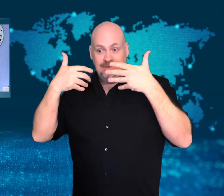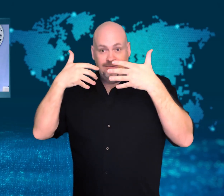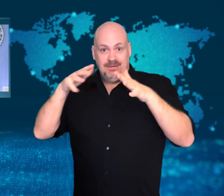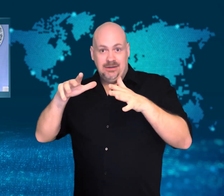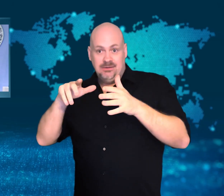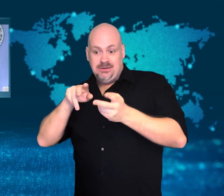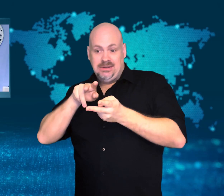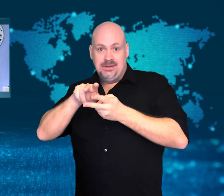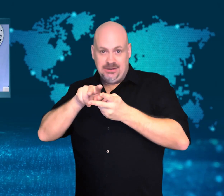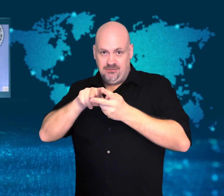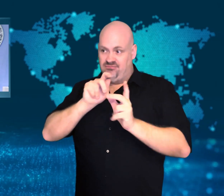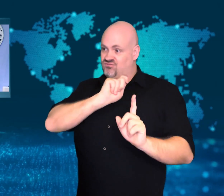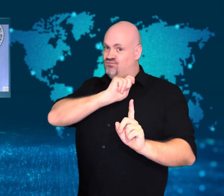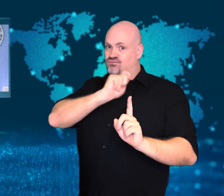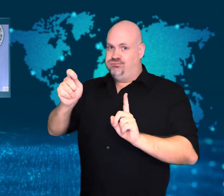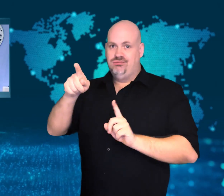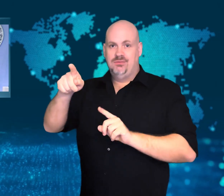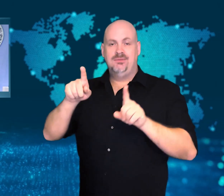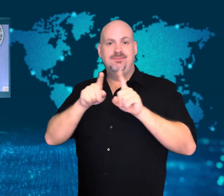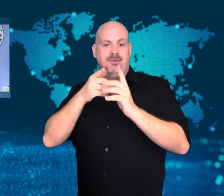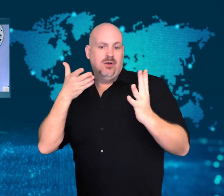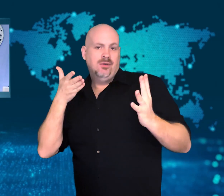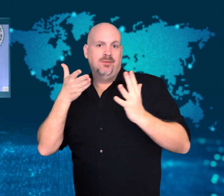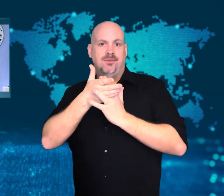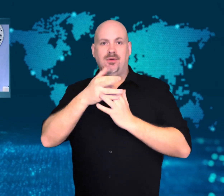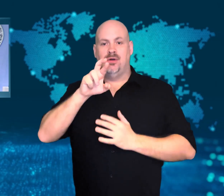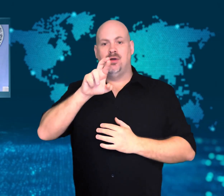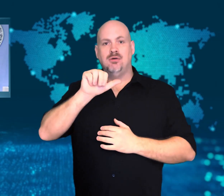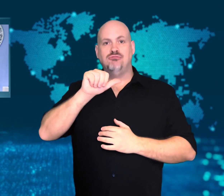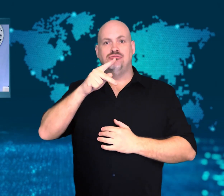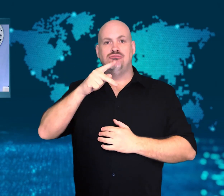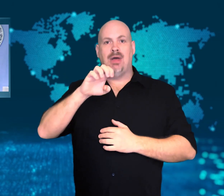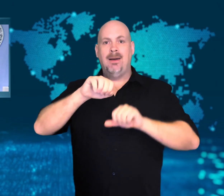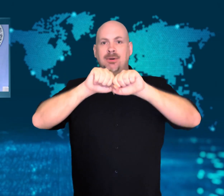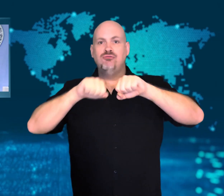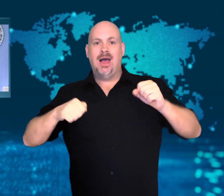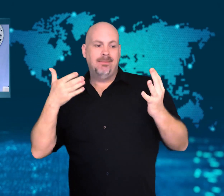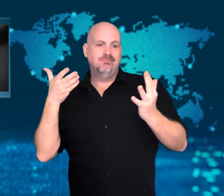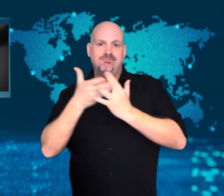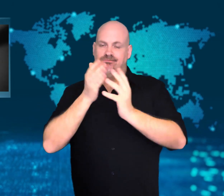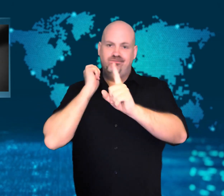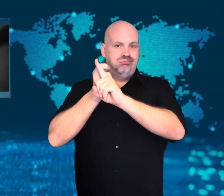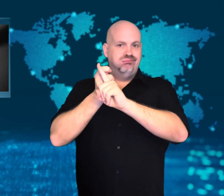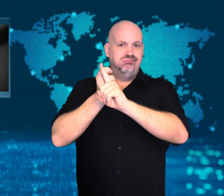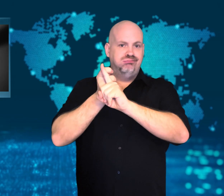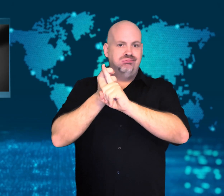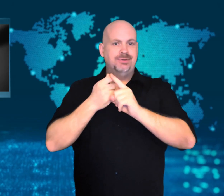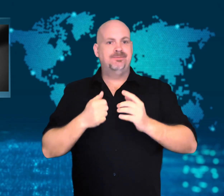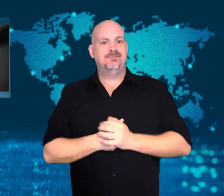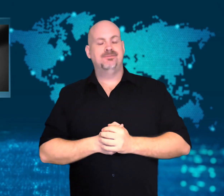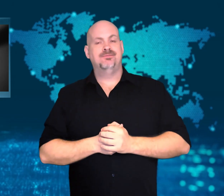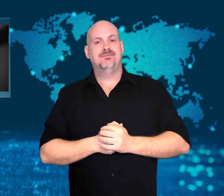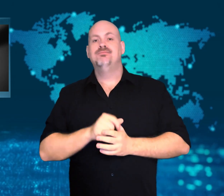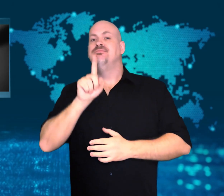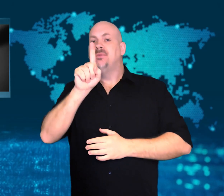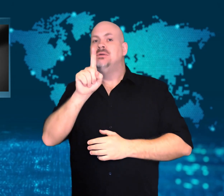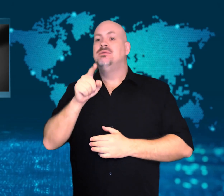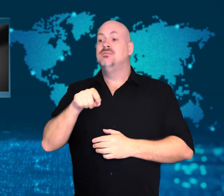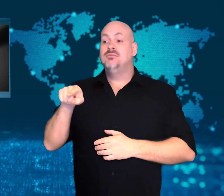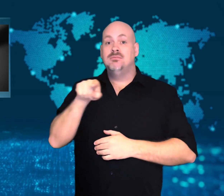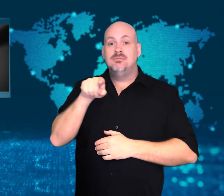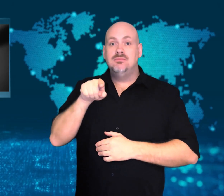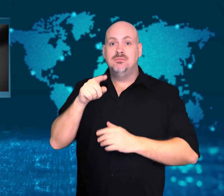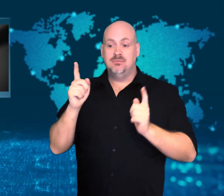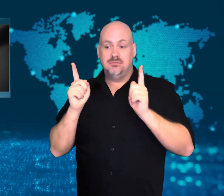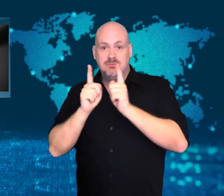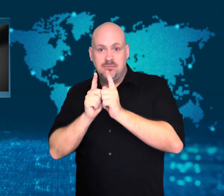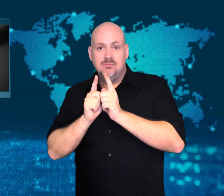anyone found to have had sexual intercourse with a Filipino below